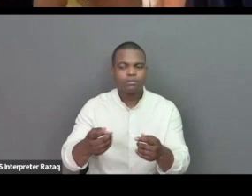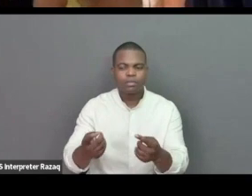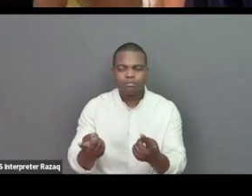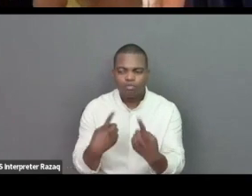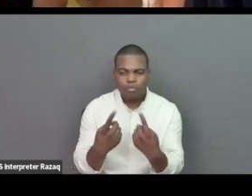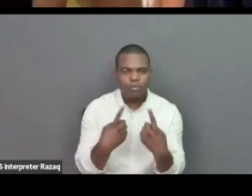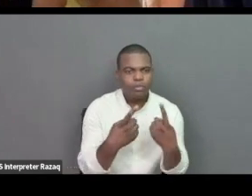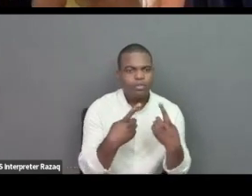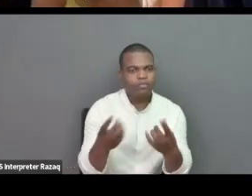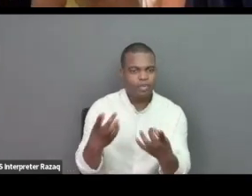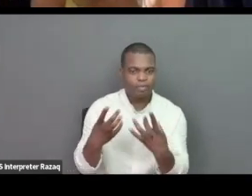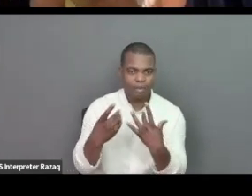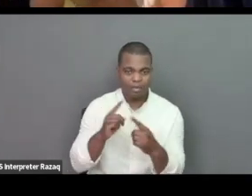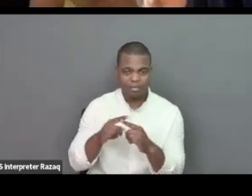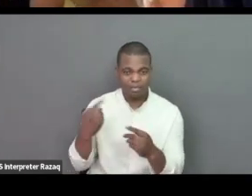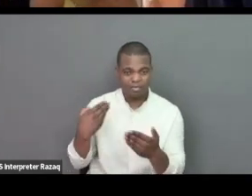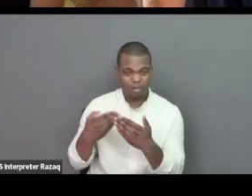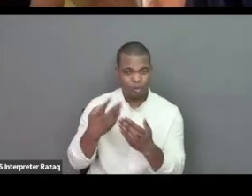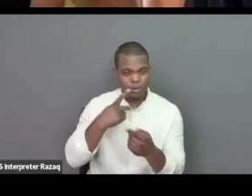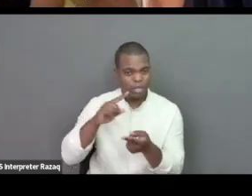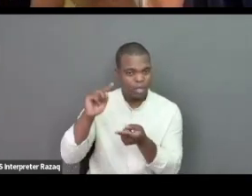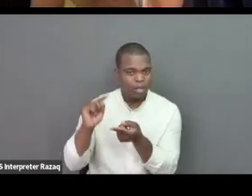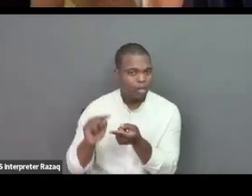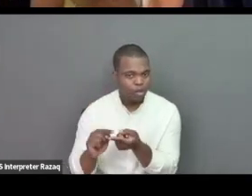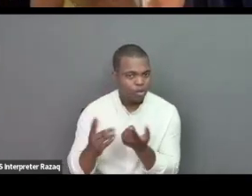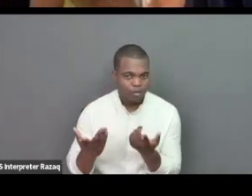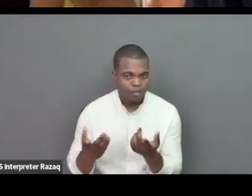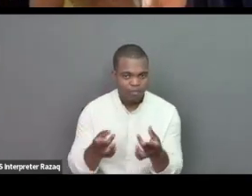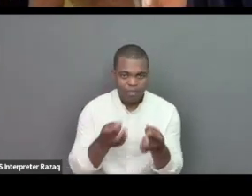stakeholders are in agreement that feedback should be